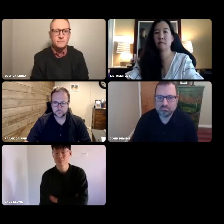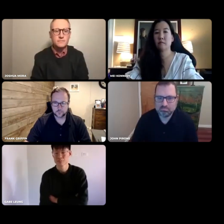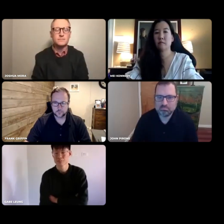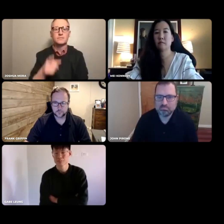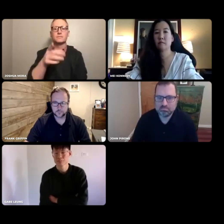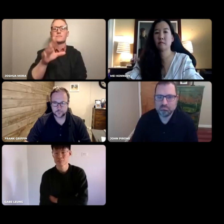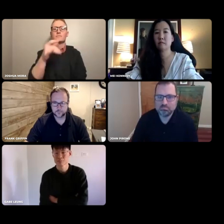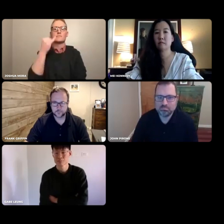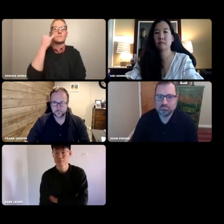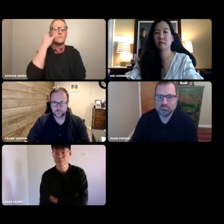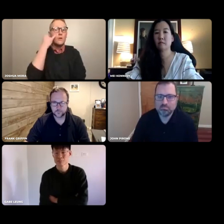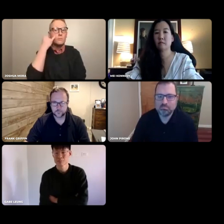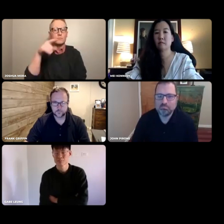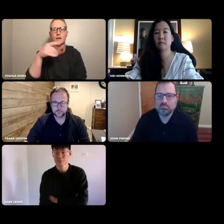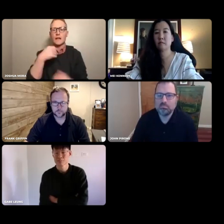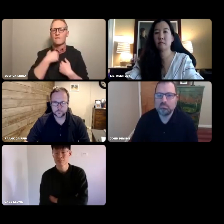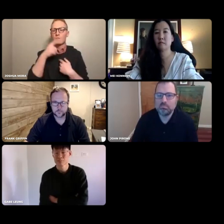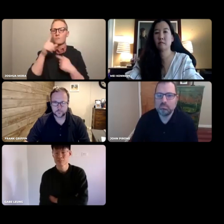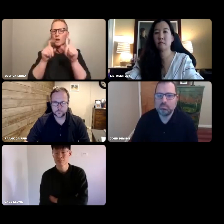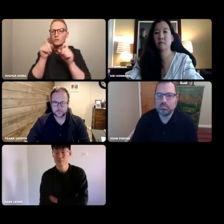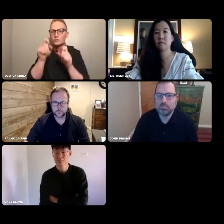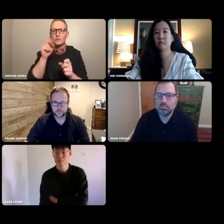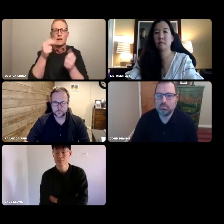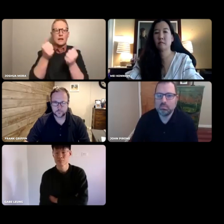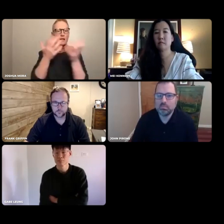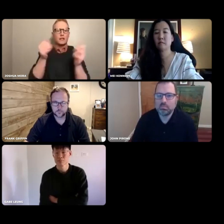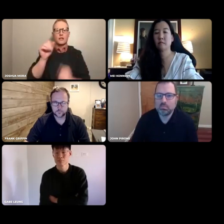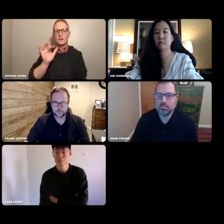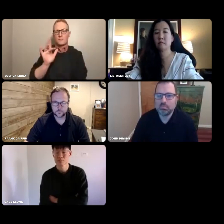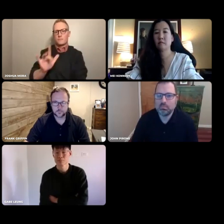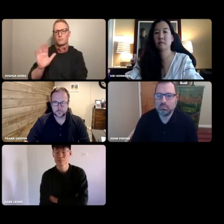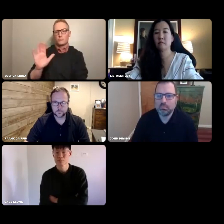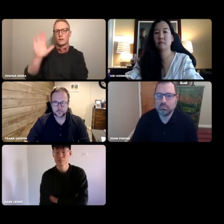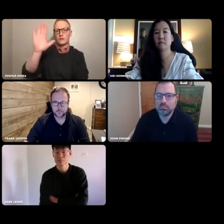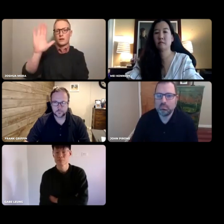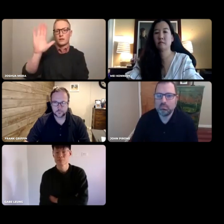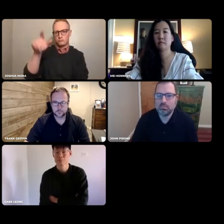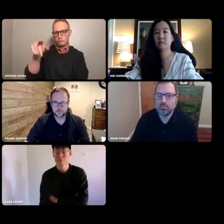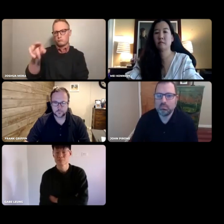Hover and click on that, and you can drag that back and forth to change sizes.